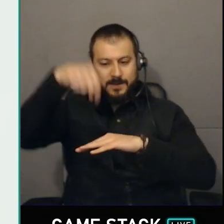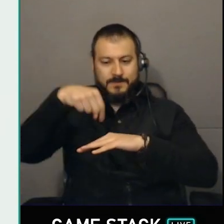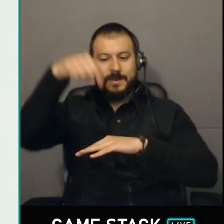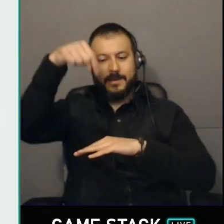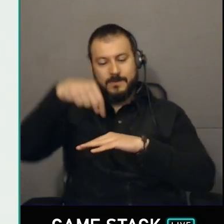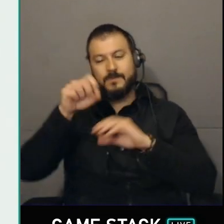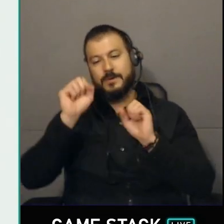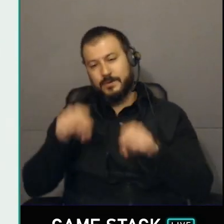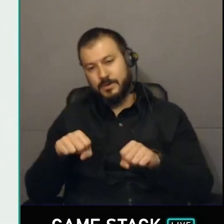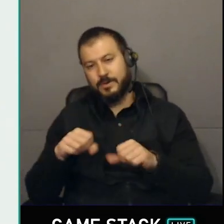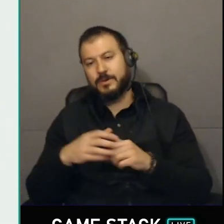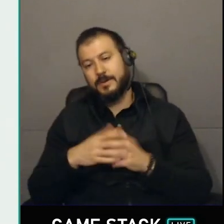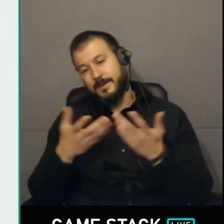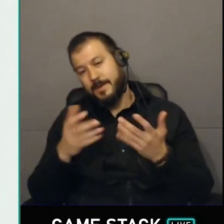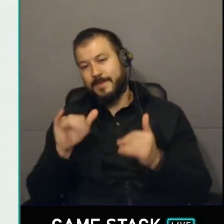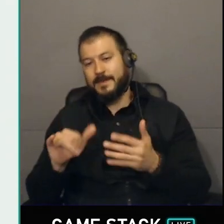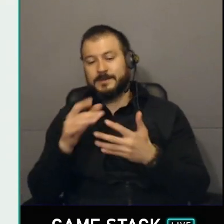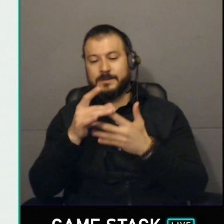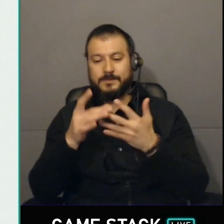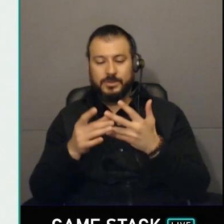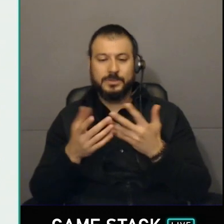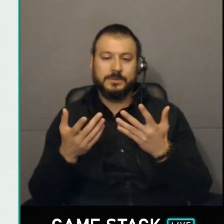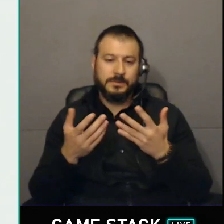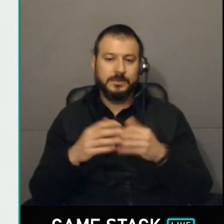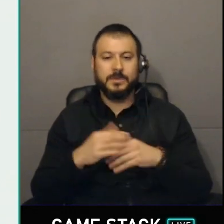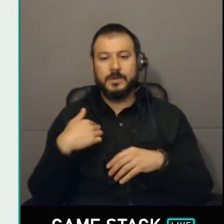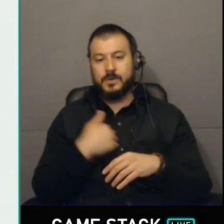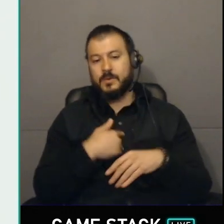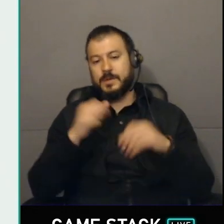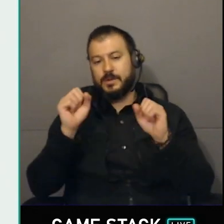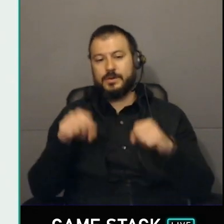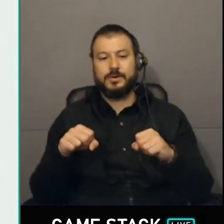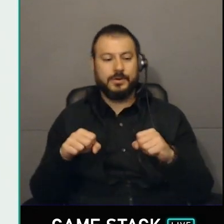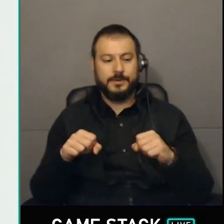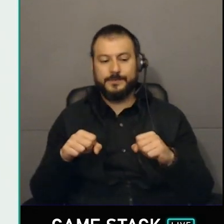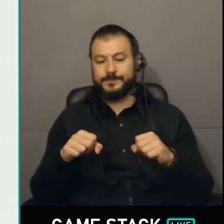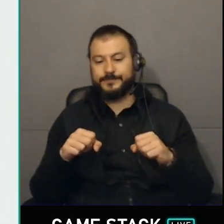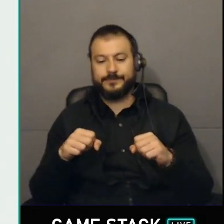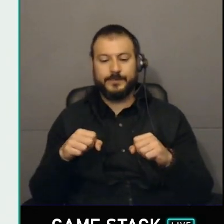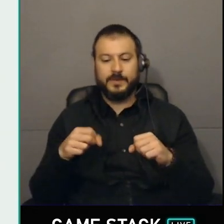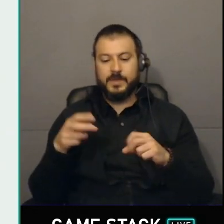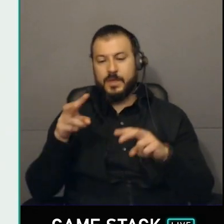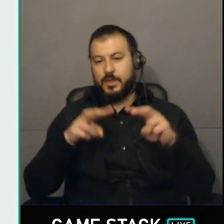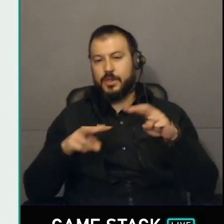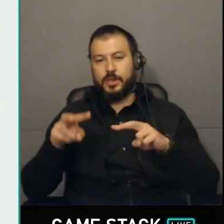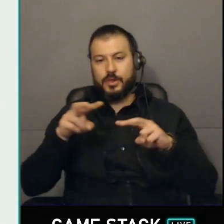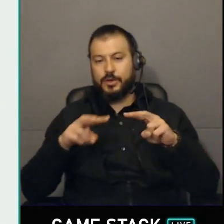That's an option. We could look at these thresholds, the linear and angular thresholds separately,